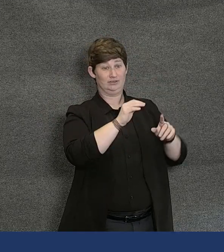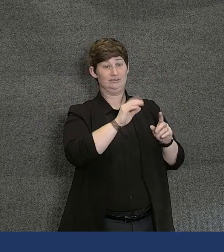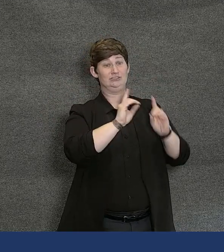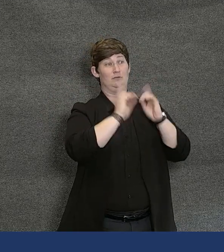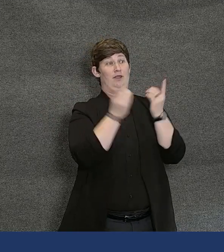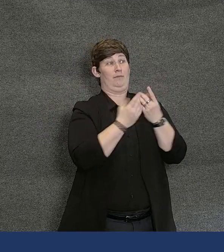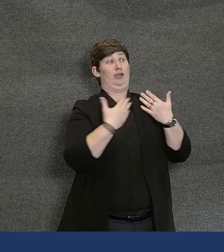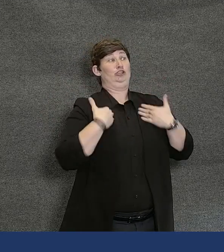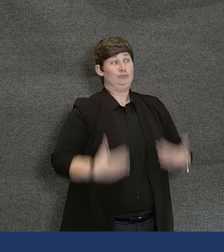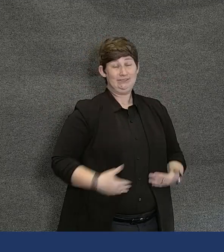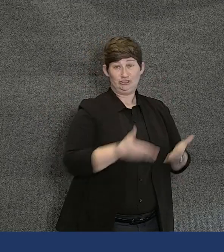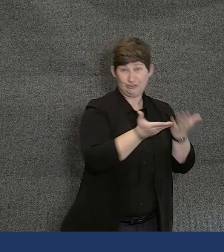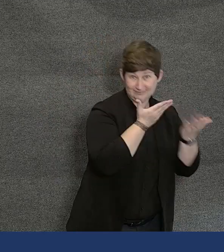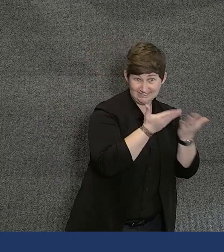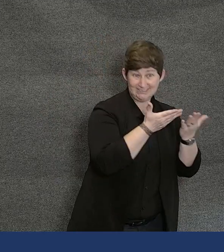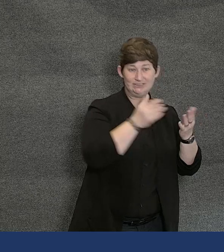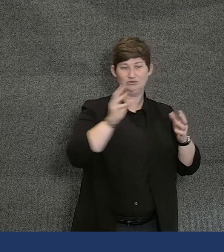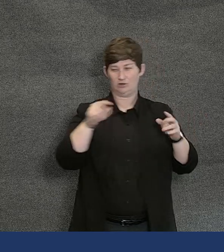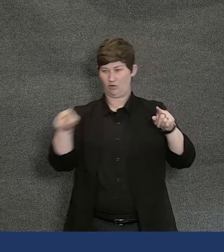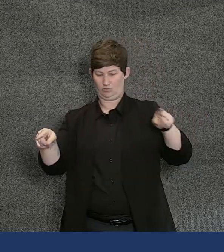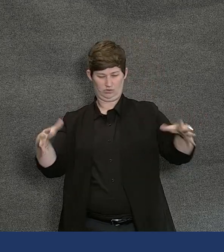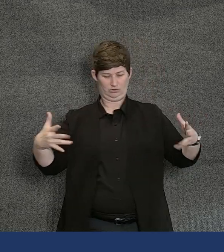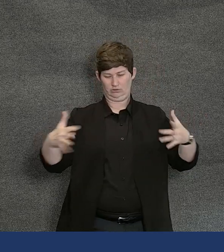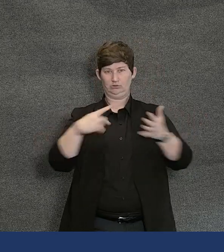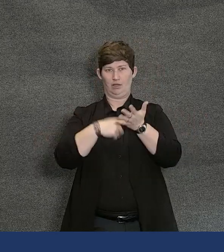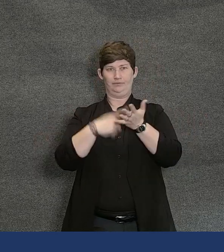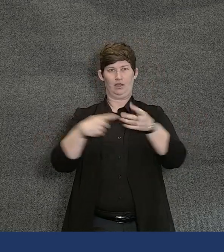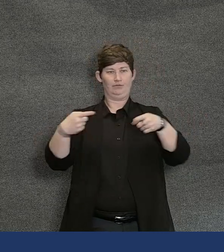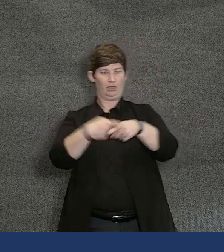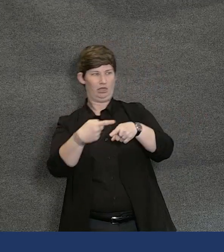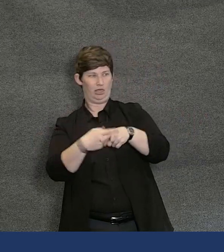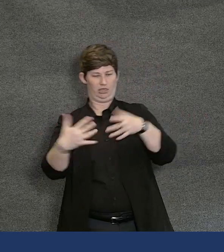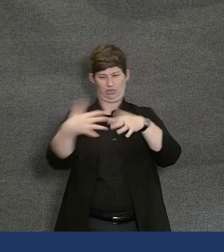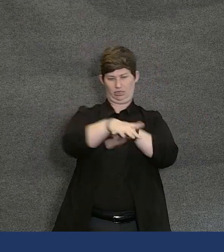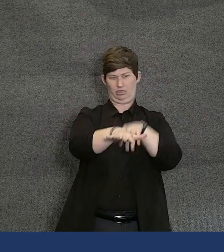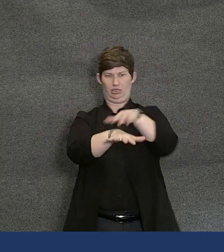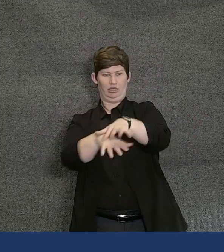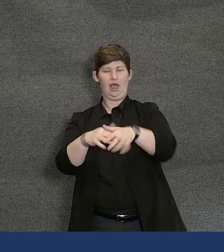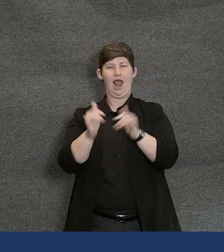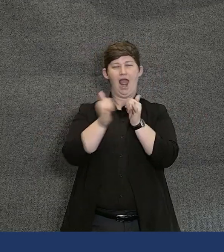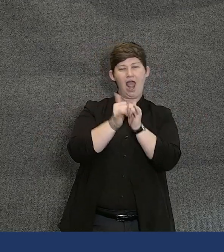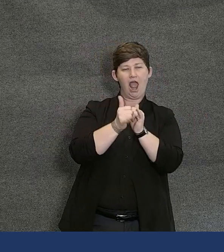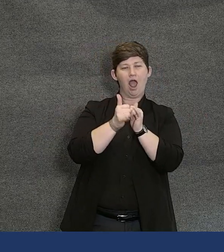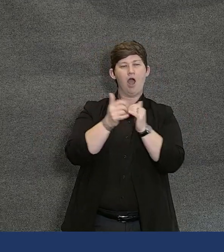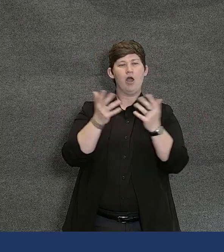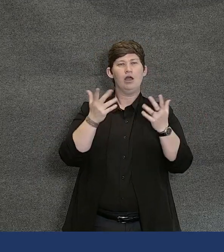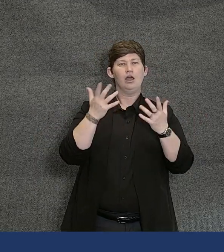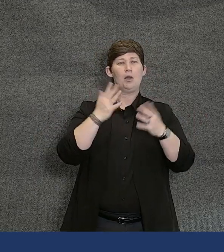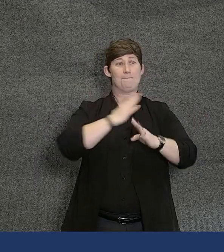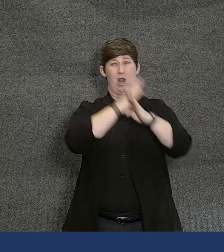that we're not creating more barriers to people living with disabilities?